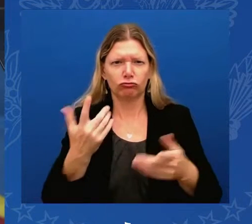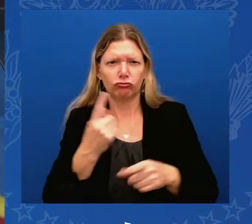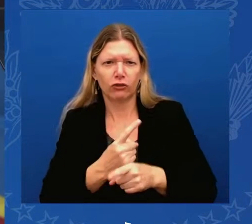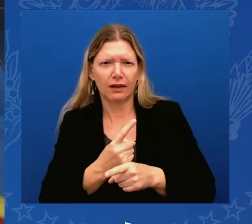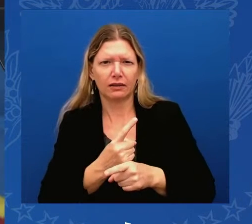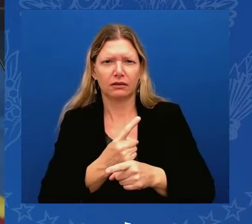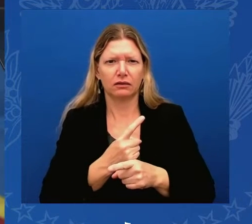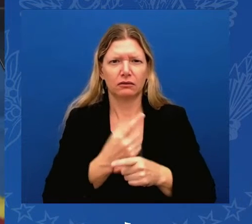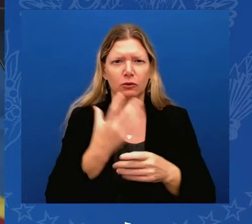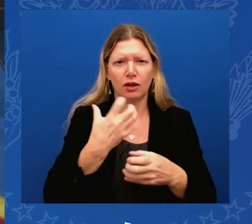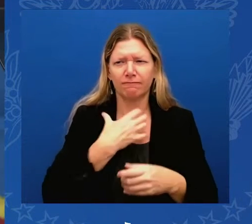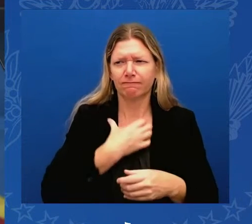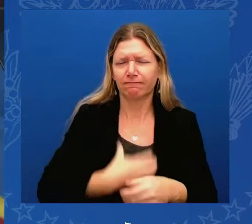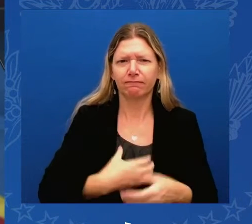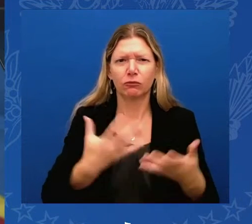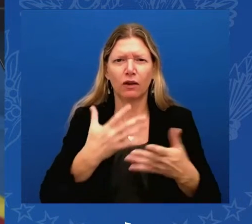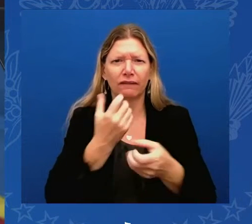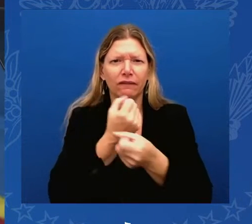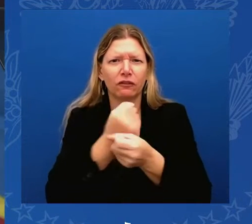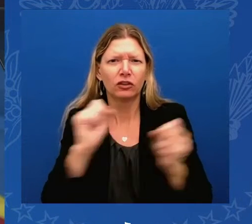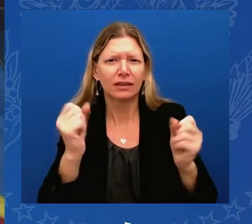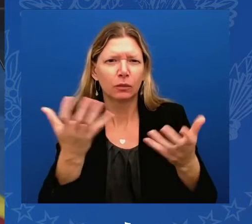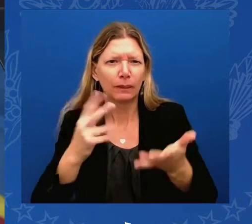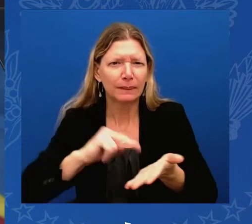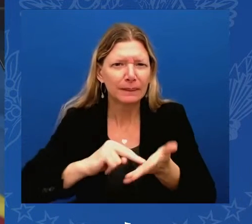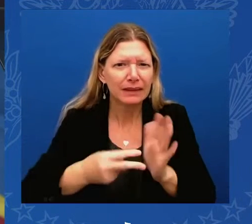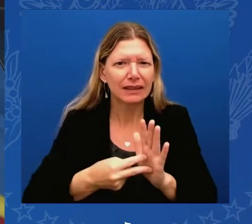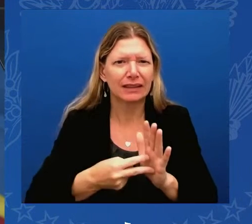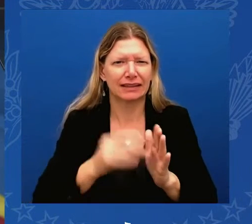is born in the hearts of men spellbound by freedom.